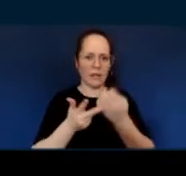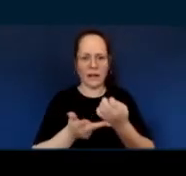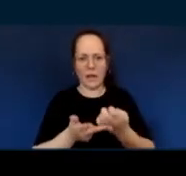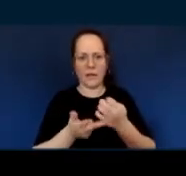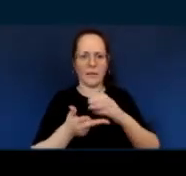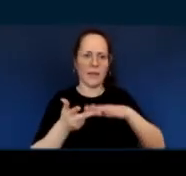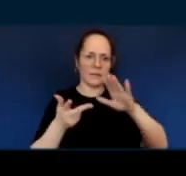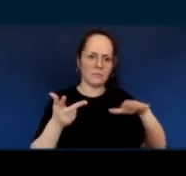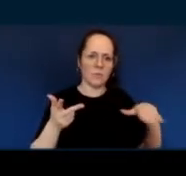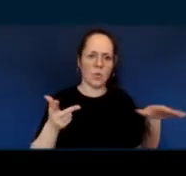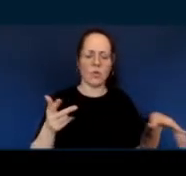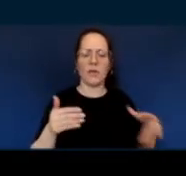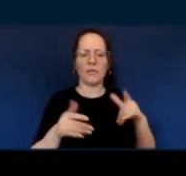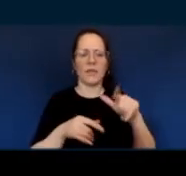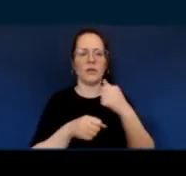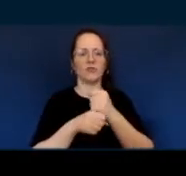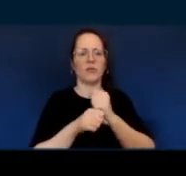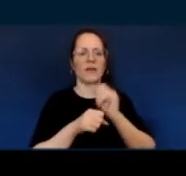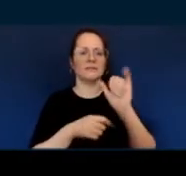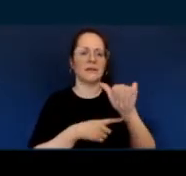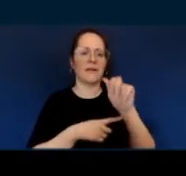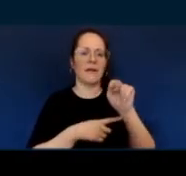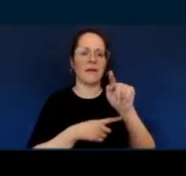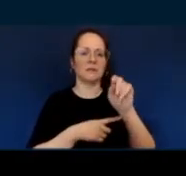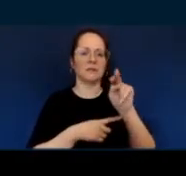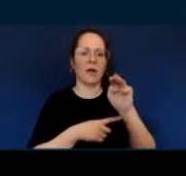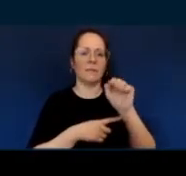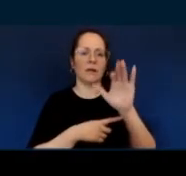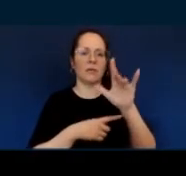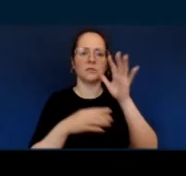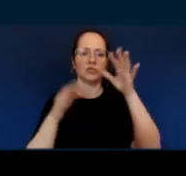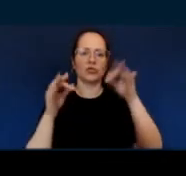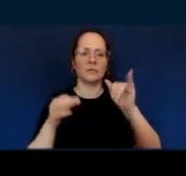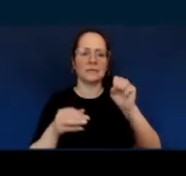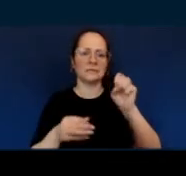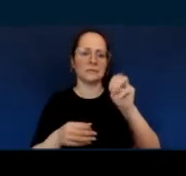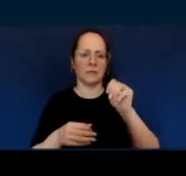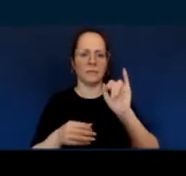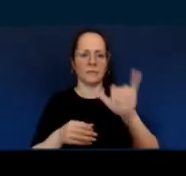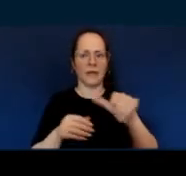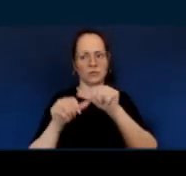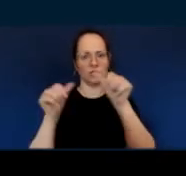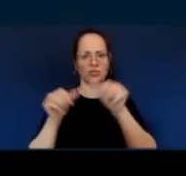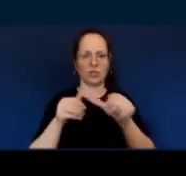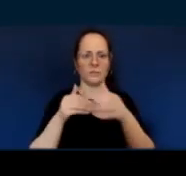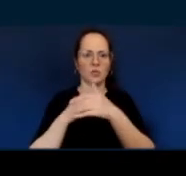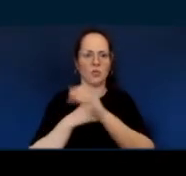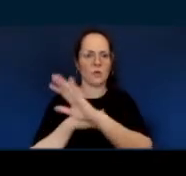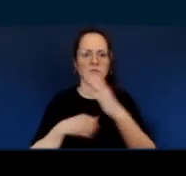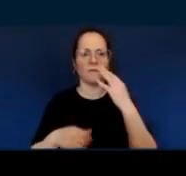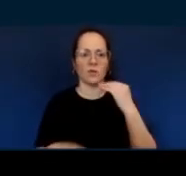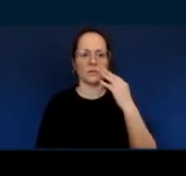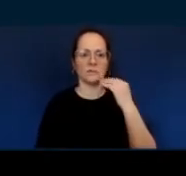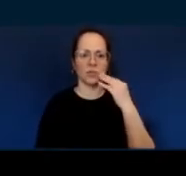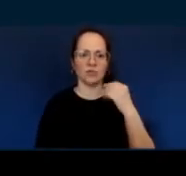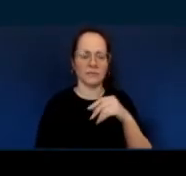IT'S SOCIAL ANATOMICAL DETERMINISM THAT HAS SHAICHED THE REST OF HER HUMAN EXPERIENCE.